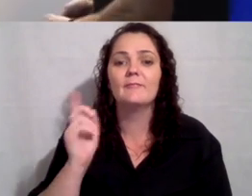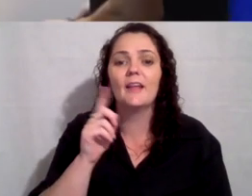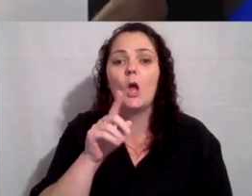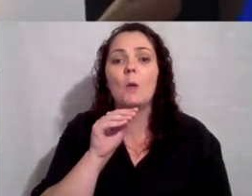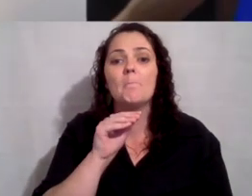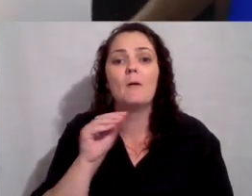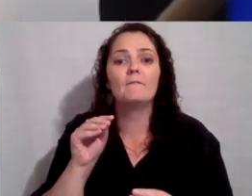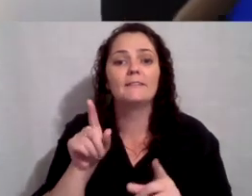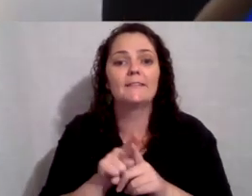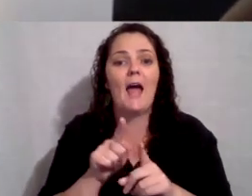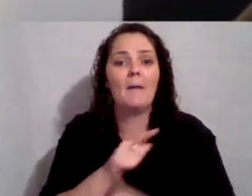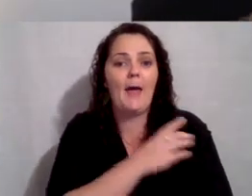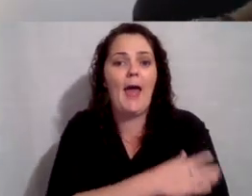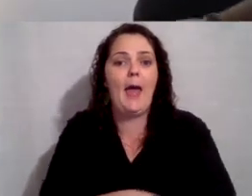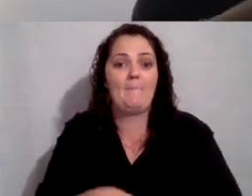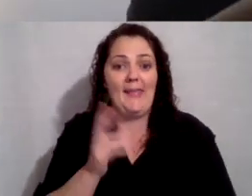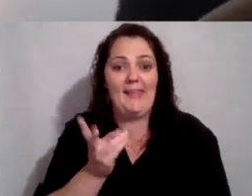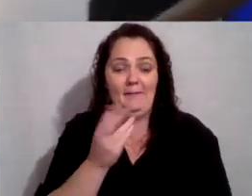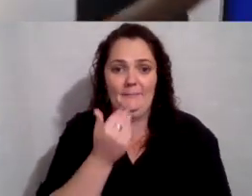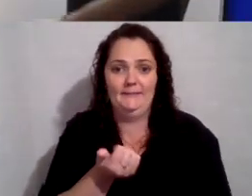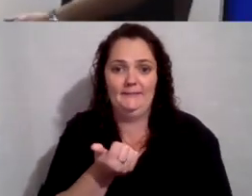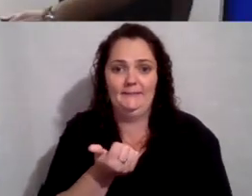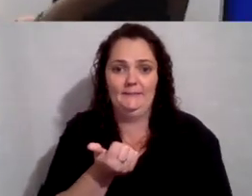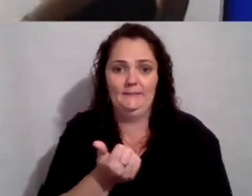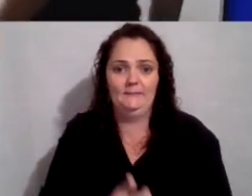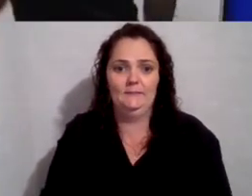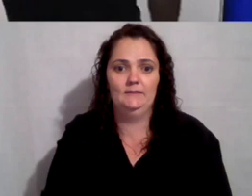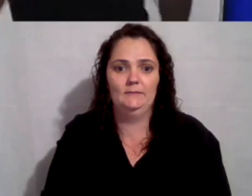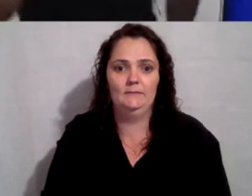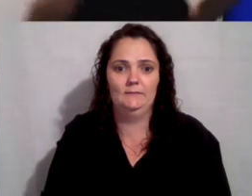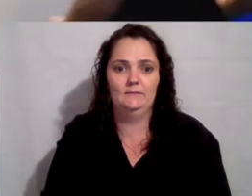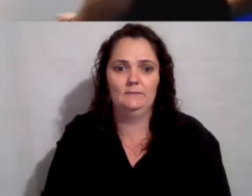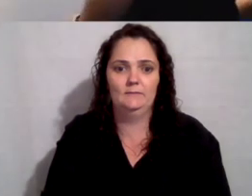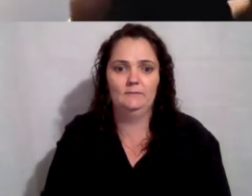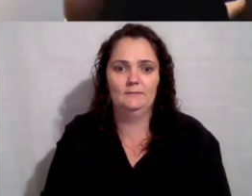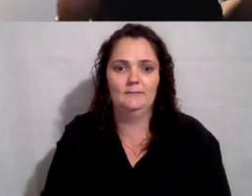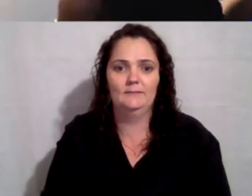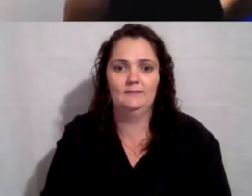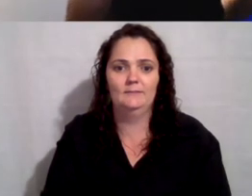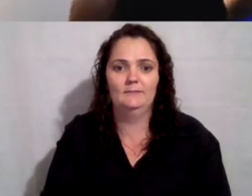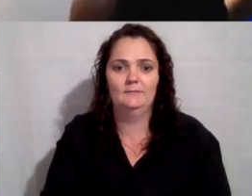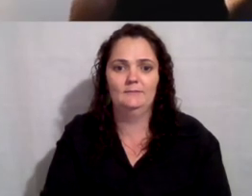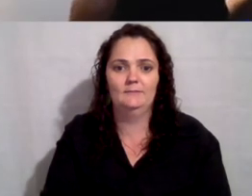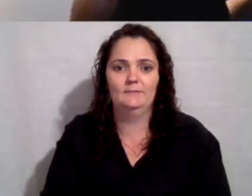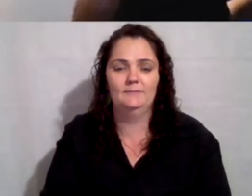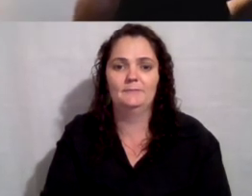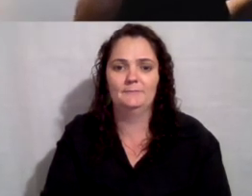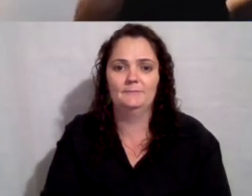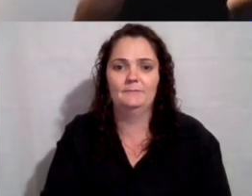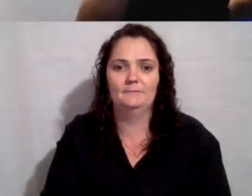Now we're going to have Rachel and Atticus move that same limb to another new position Alright so moving those arms again